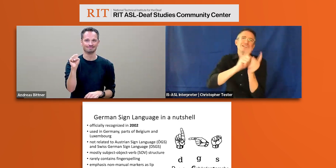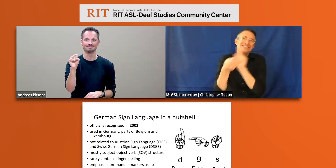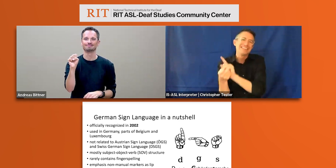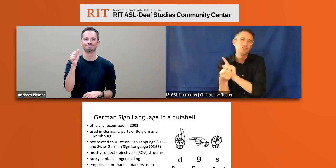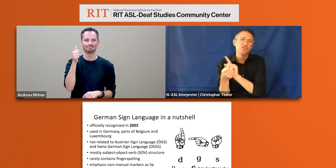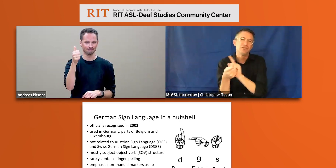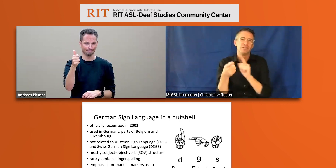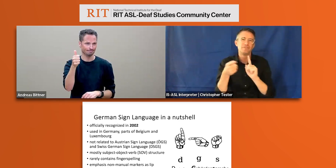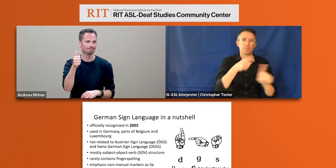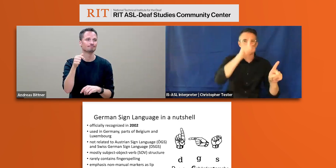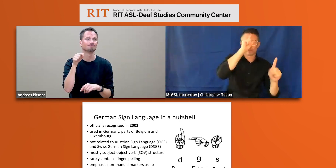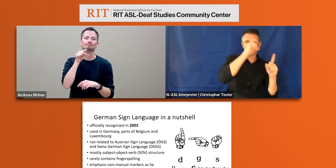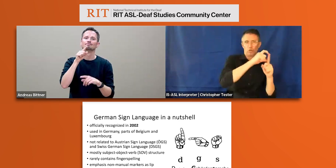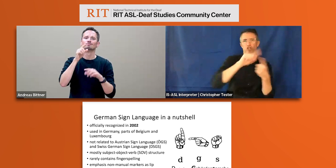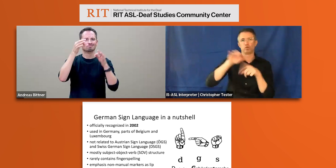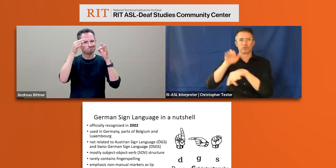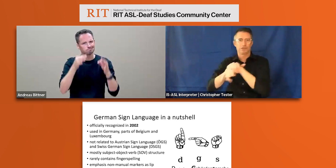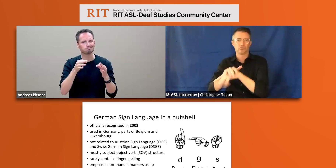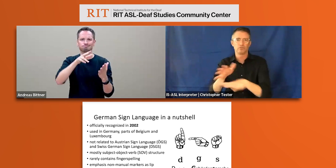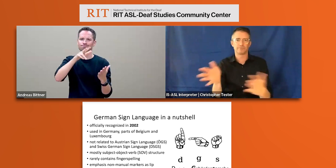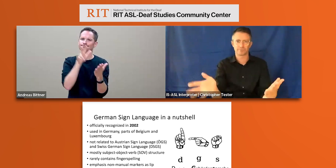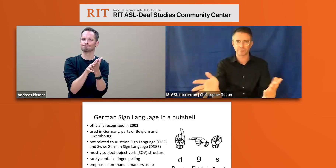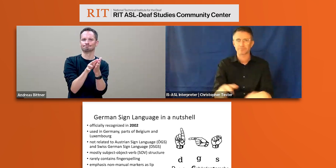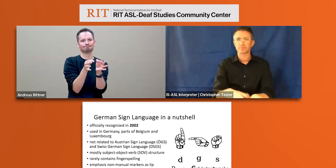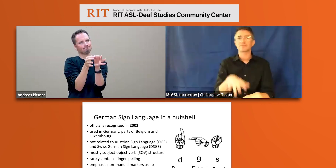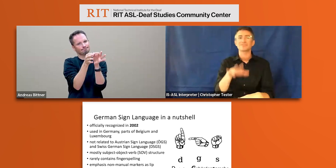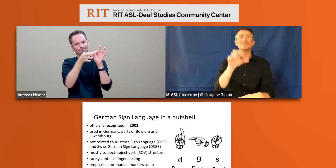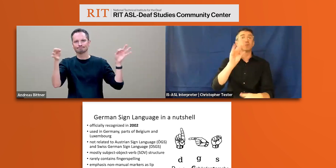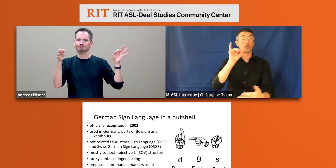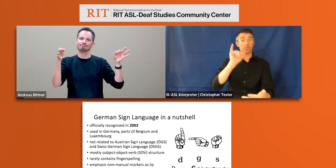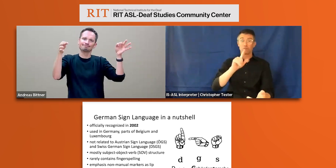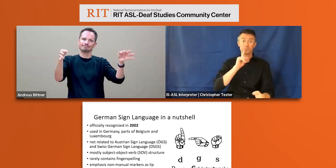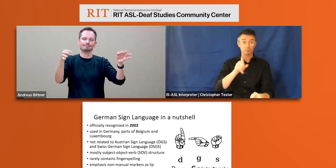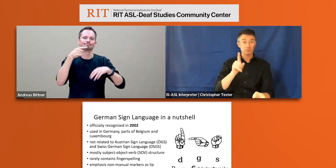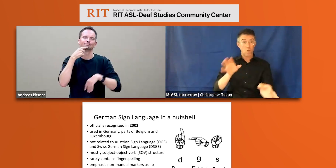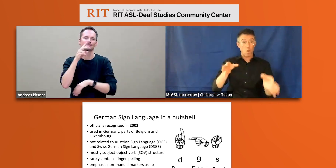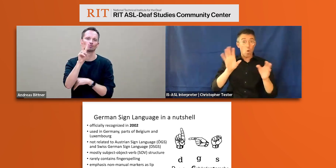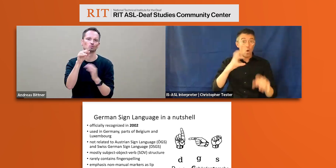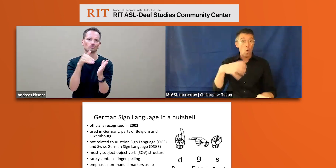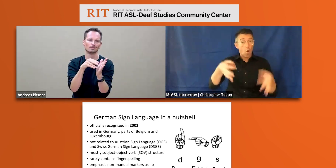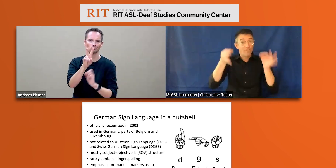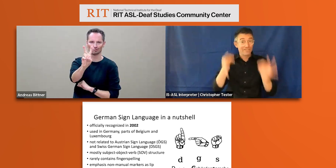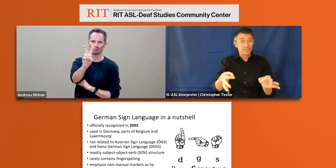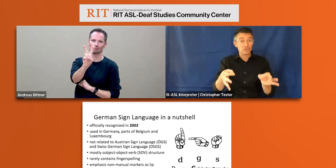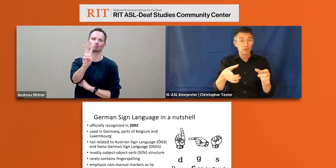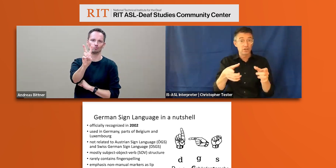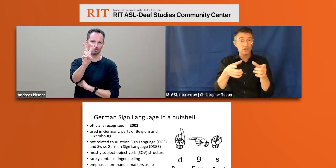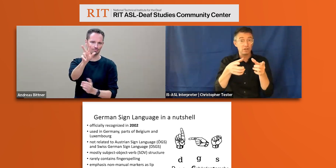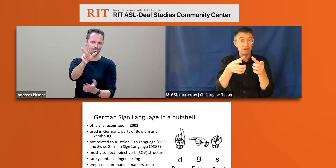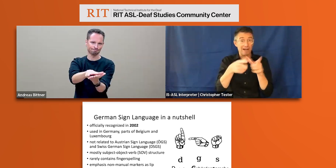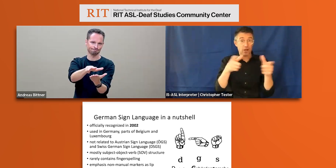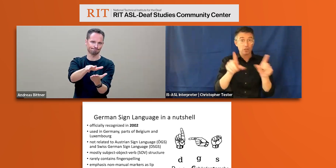That's why it's DGS. That is a translation from German to English.